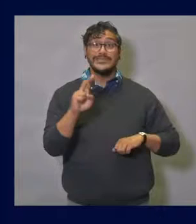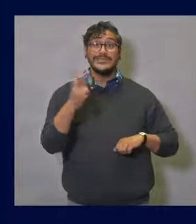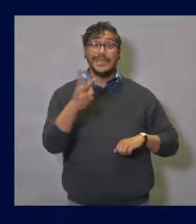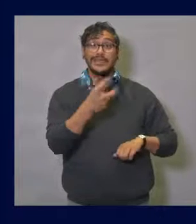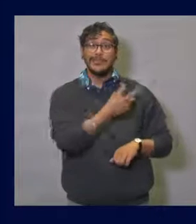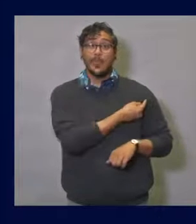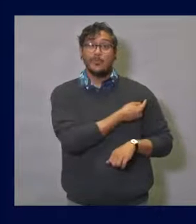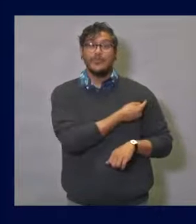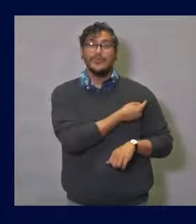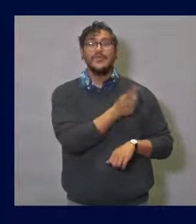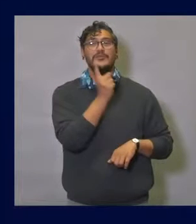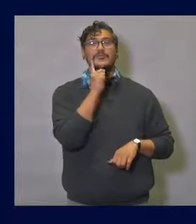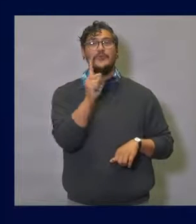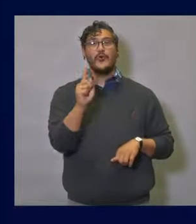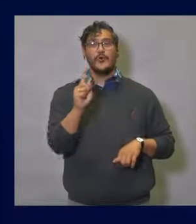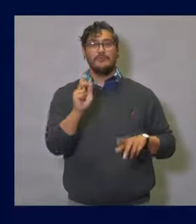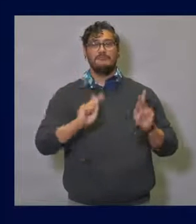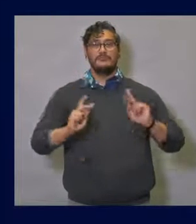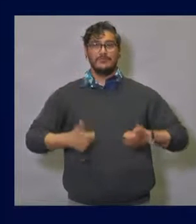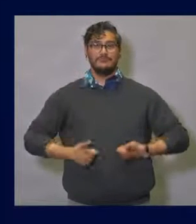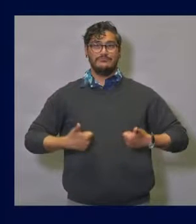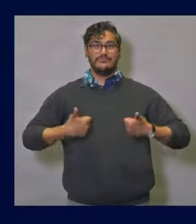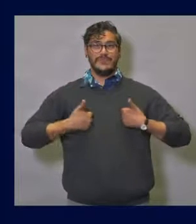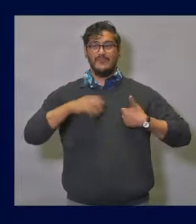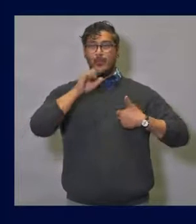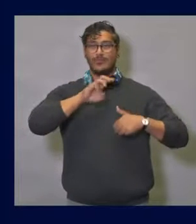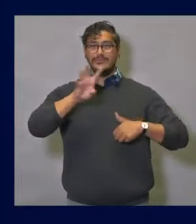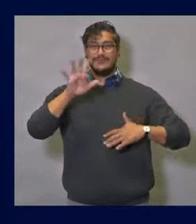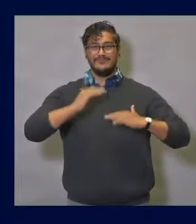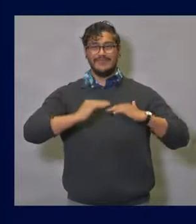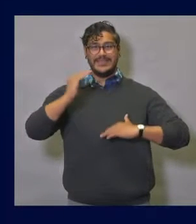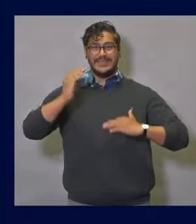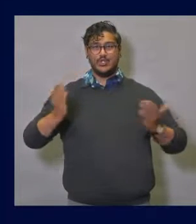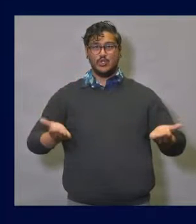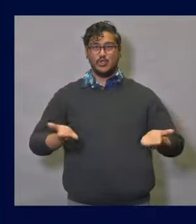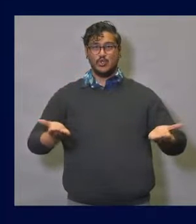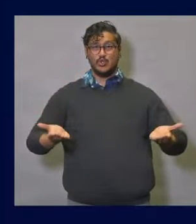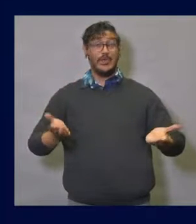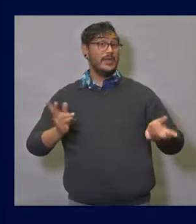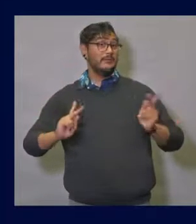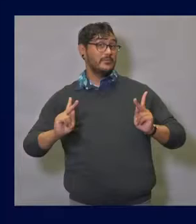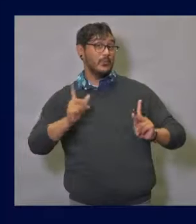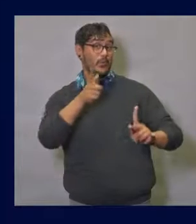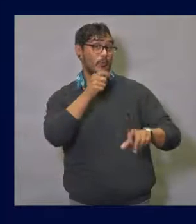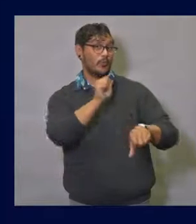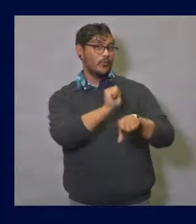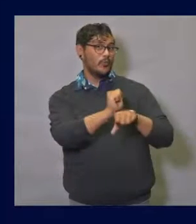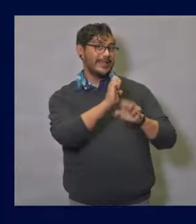THOSE WITH QUALIFYING MEDICAL CONDITIONS OR DISABILITIES. MOST OF THE SECOND DOSES ARE